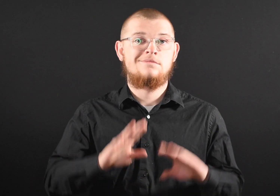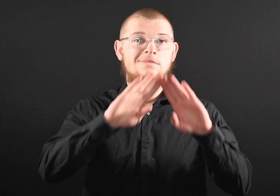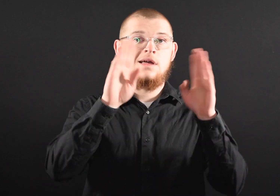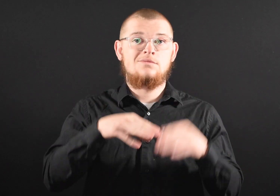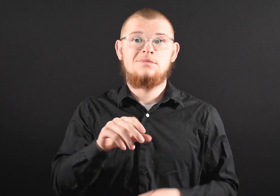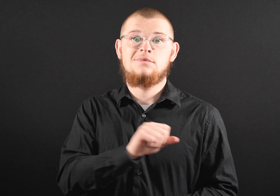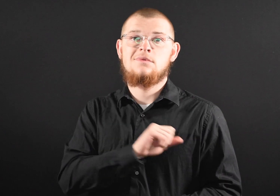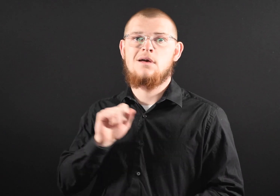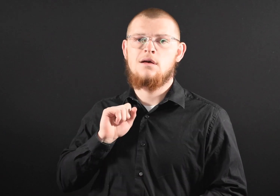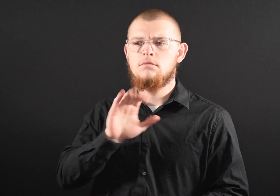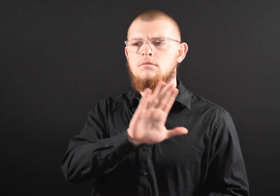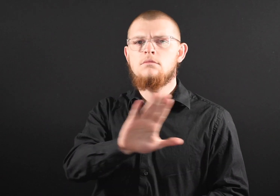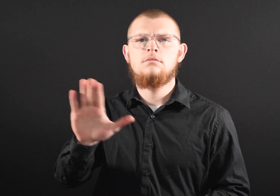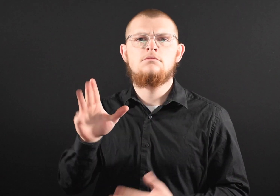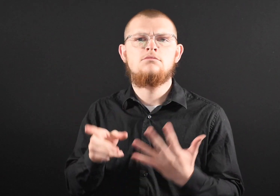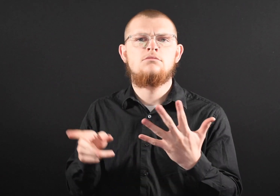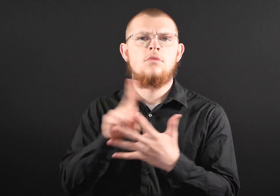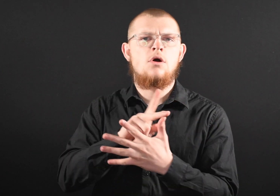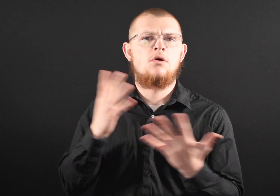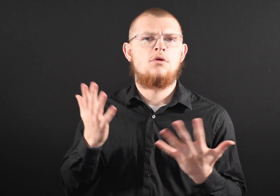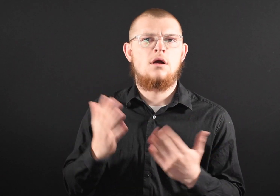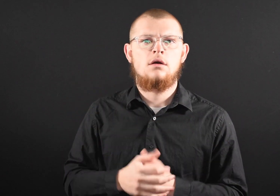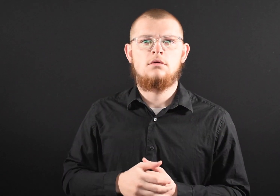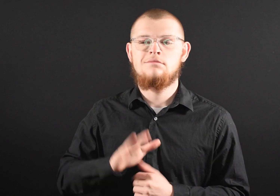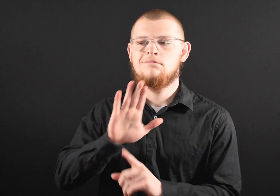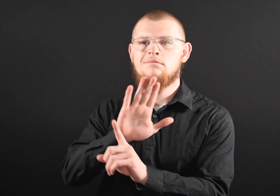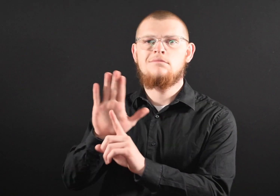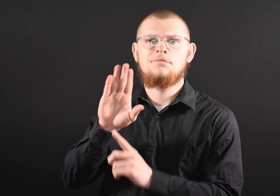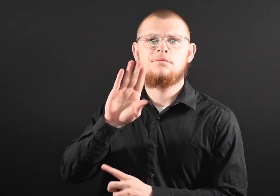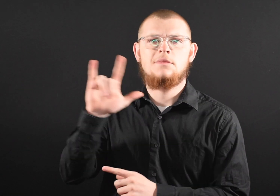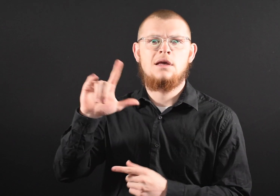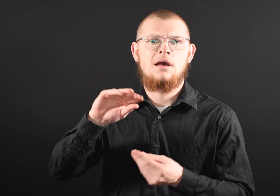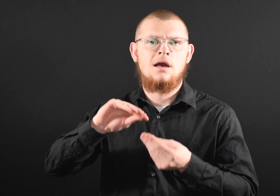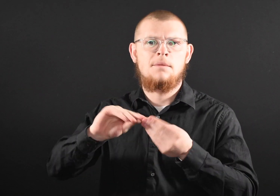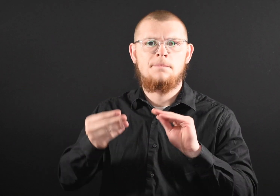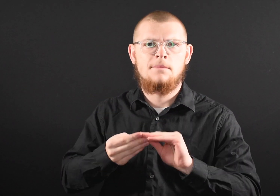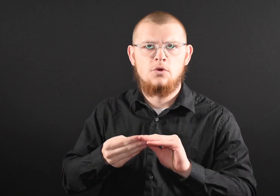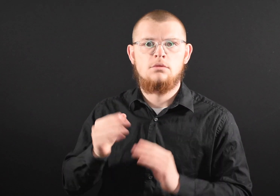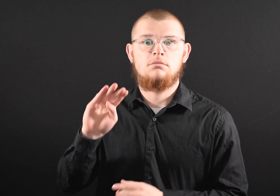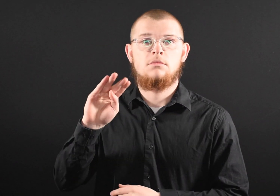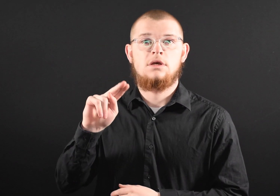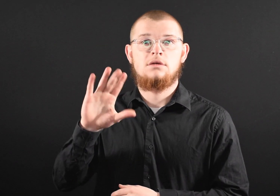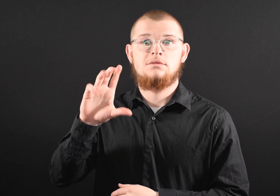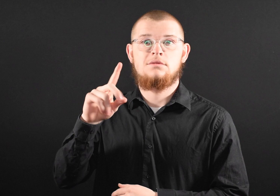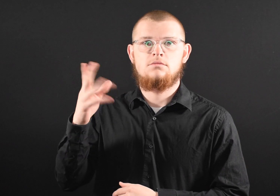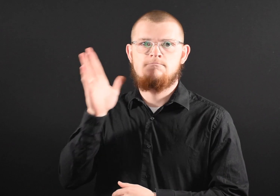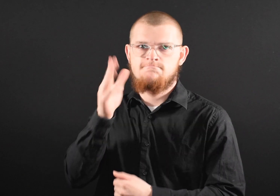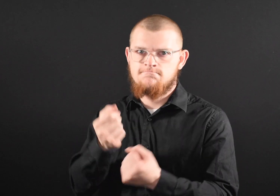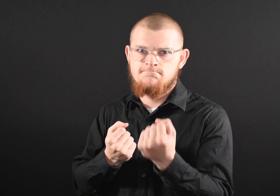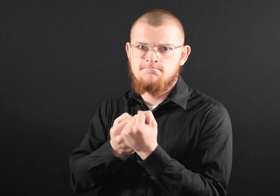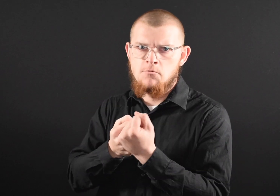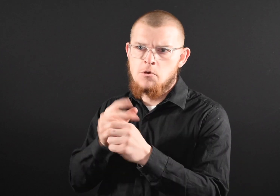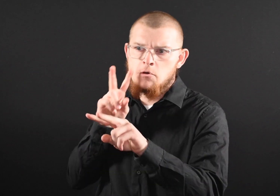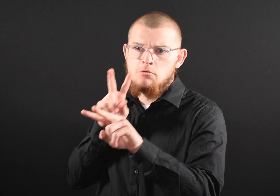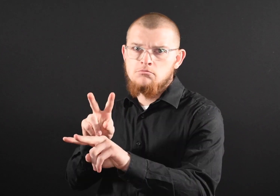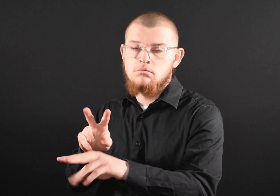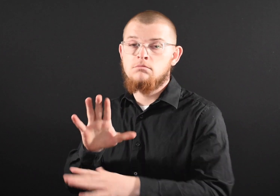what the priorities are in both the House and the Senate, and bill numbers for the bills MNCDHH is either supporting or watching.